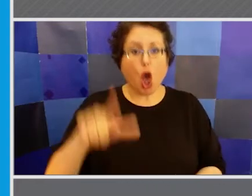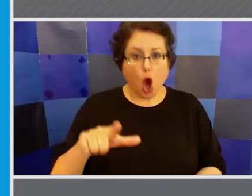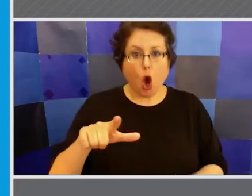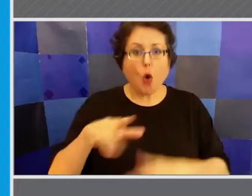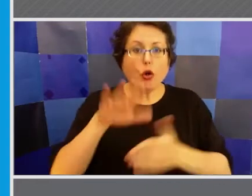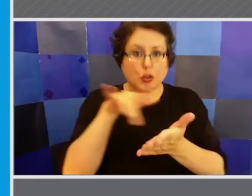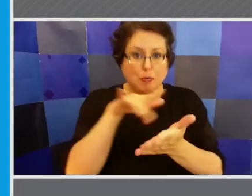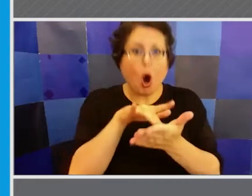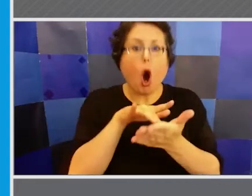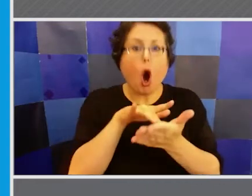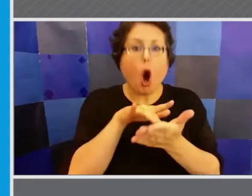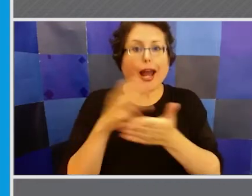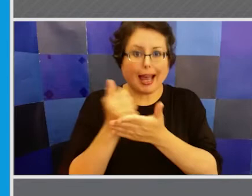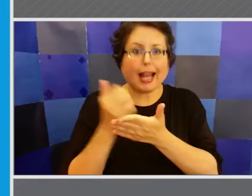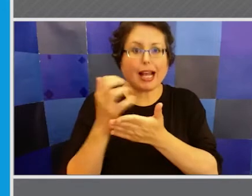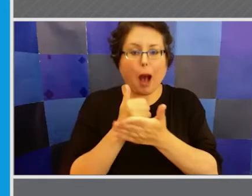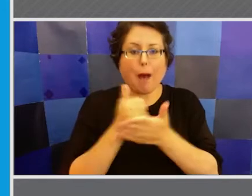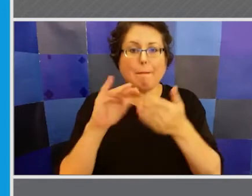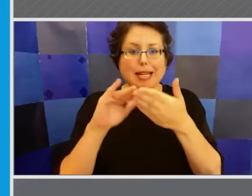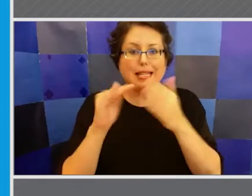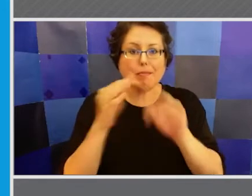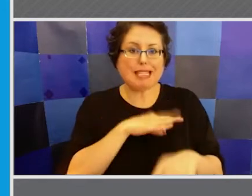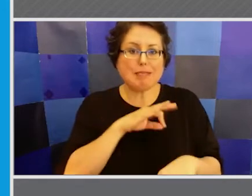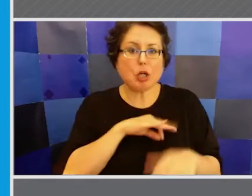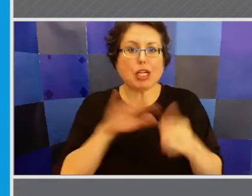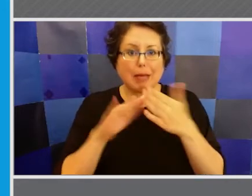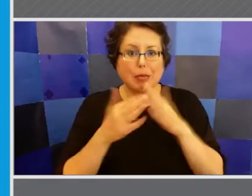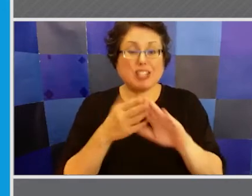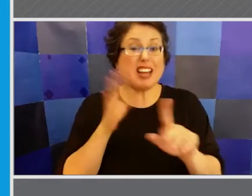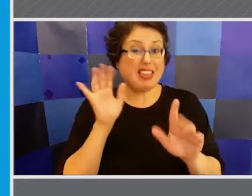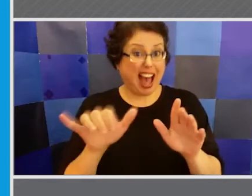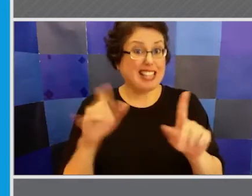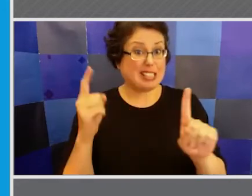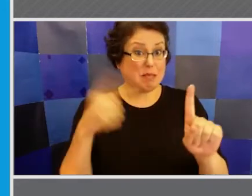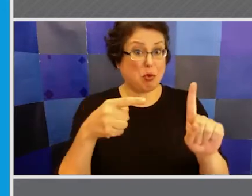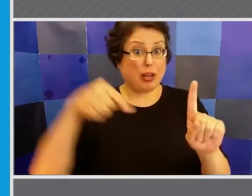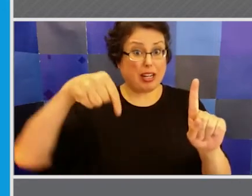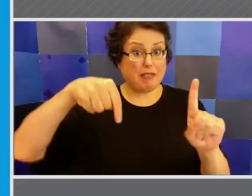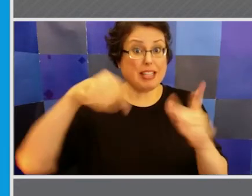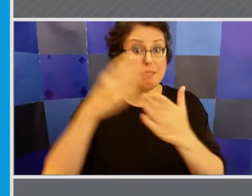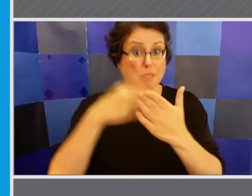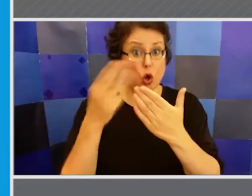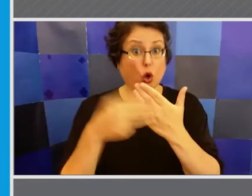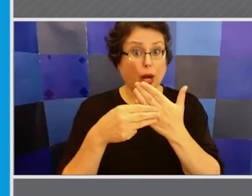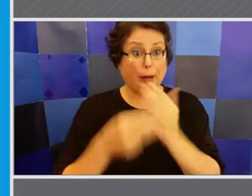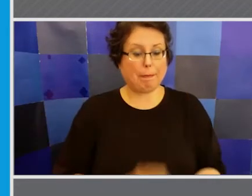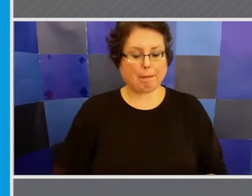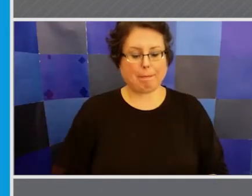and neighbor, so that's really the key part of this program programs.